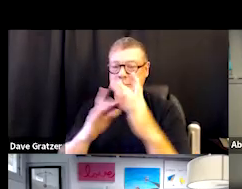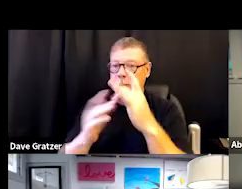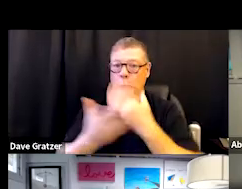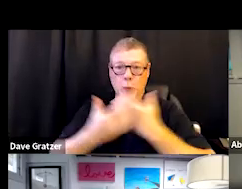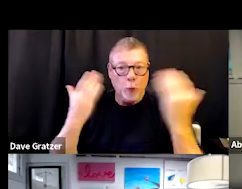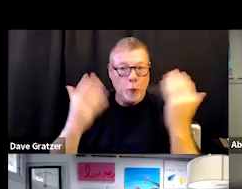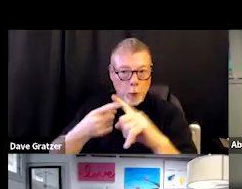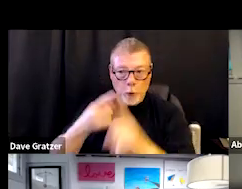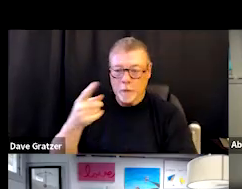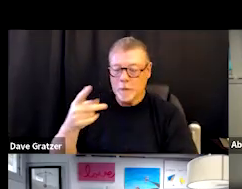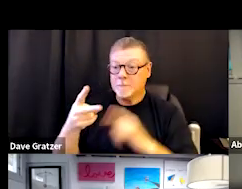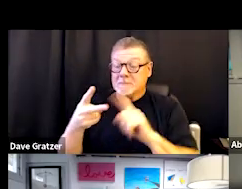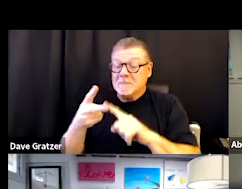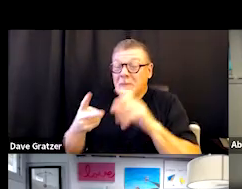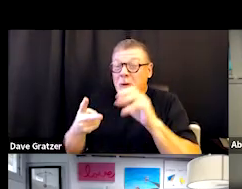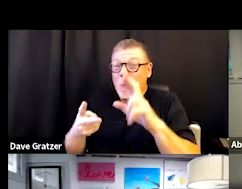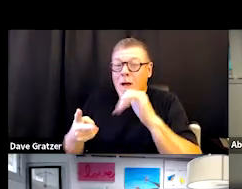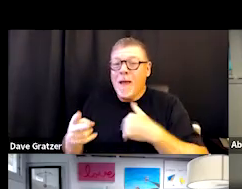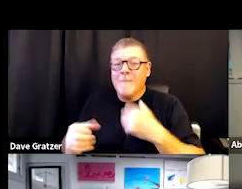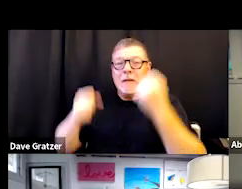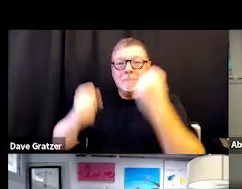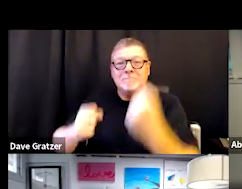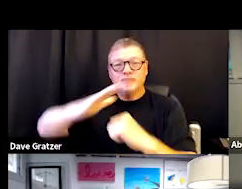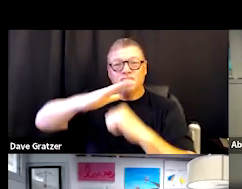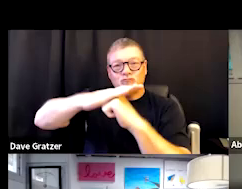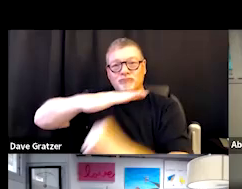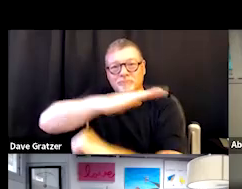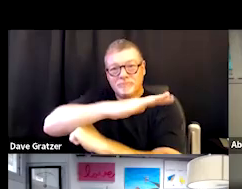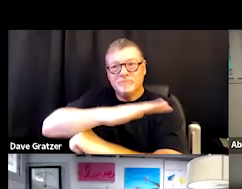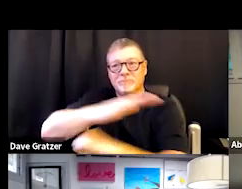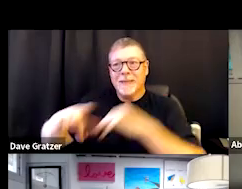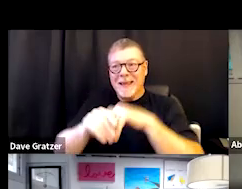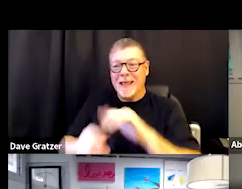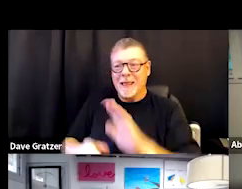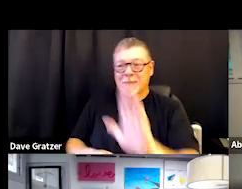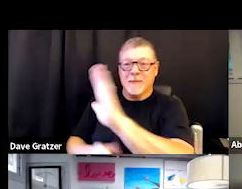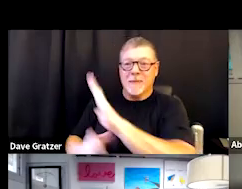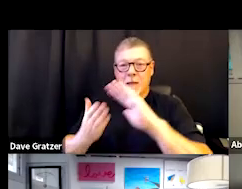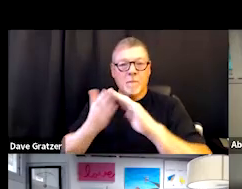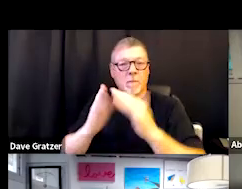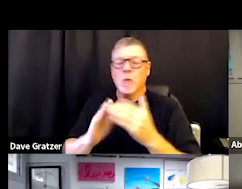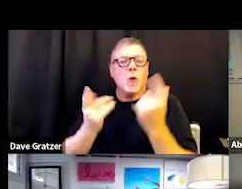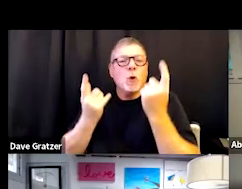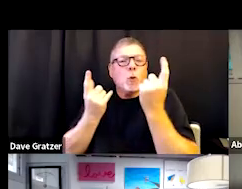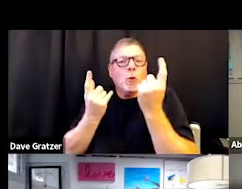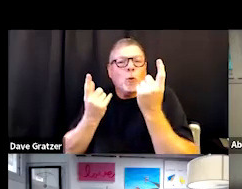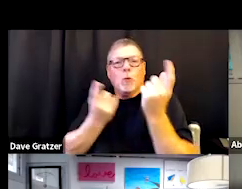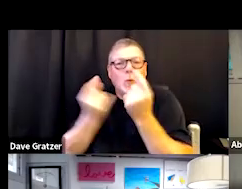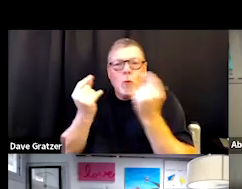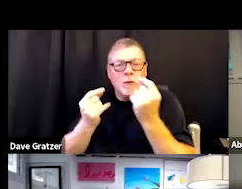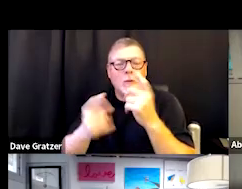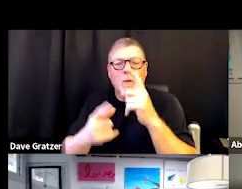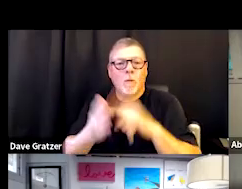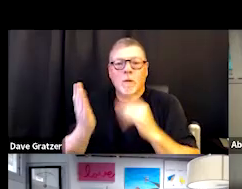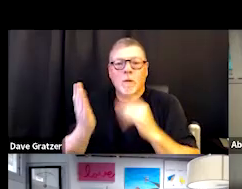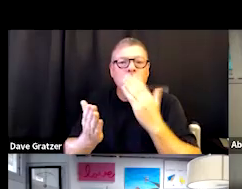have a solid foundation for SOAR in their community. What can they do in that case or what is a good recommendation?